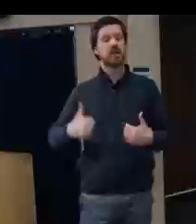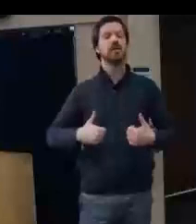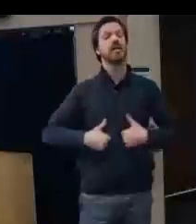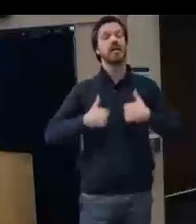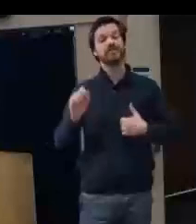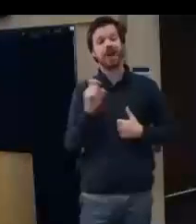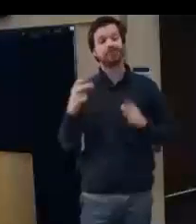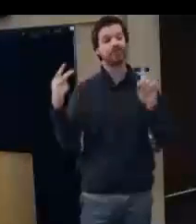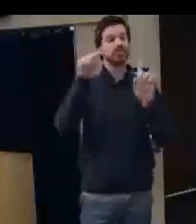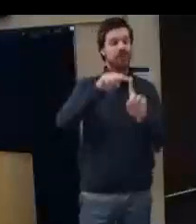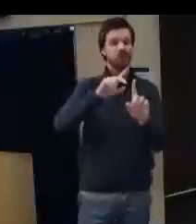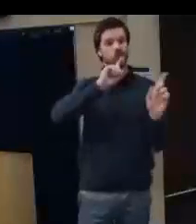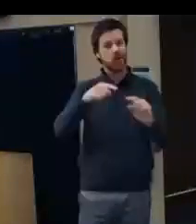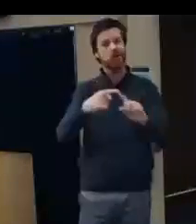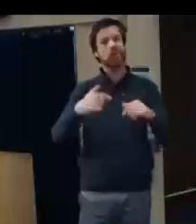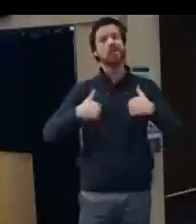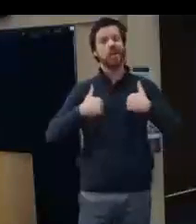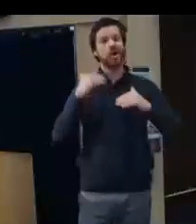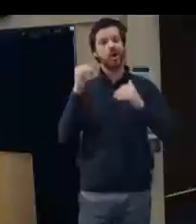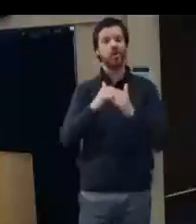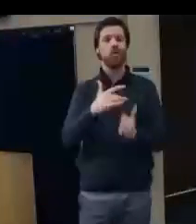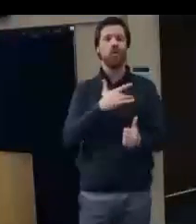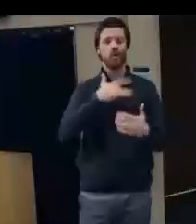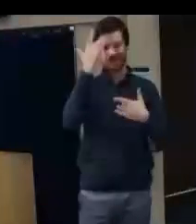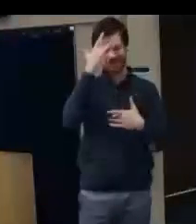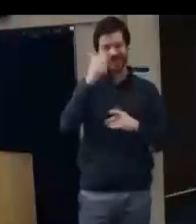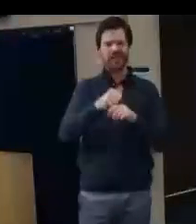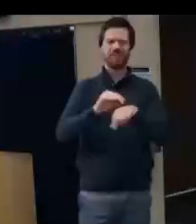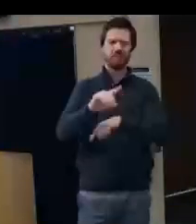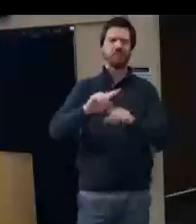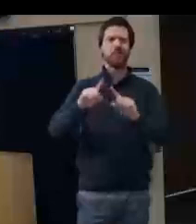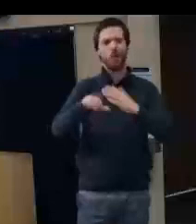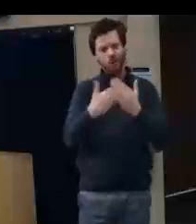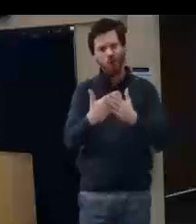a young adult with congenital heart disease would be influenced by all events and interactions that